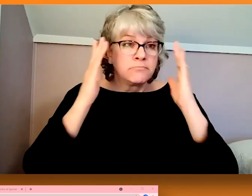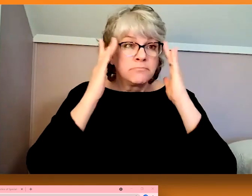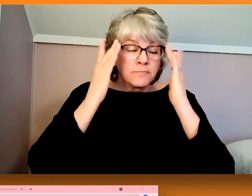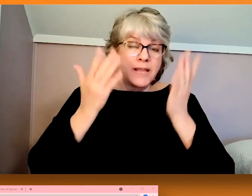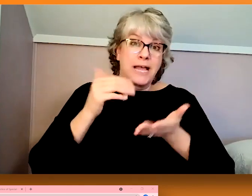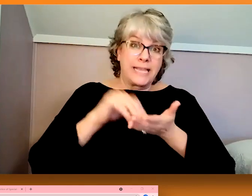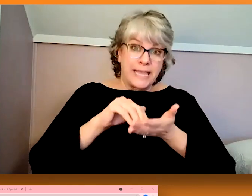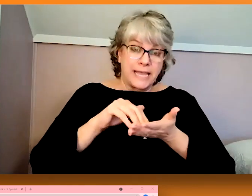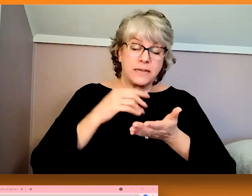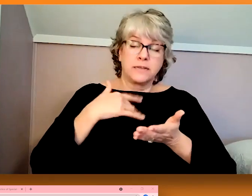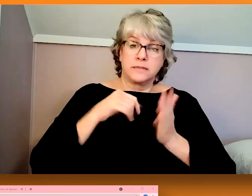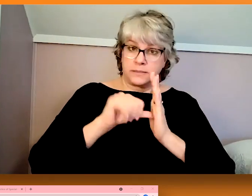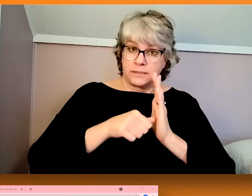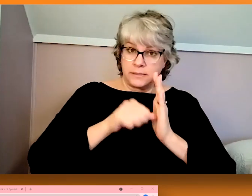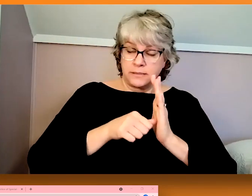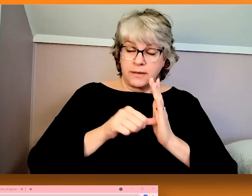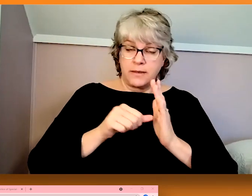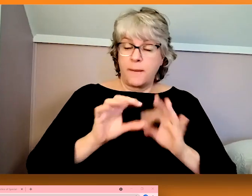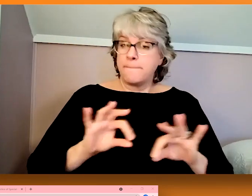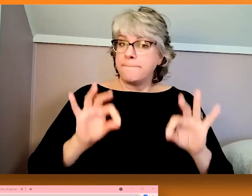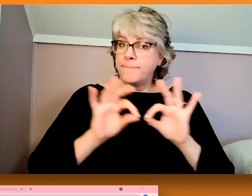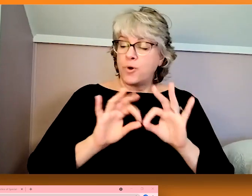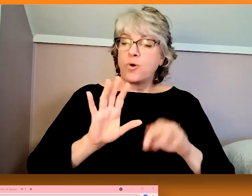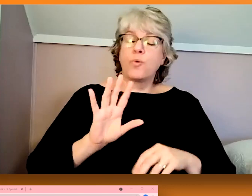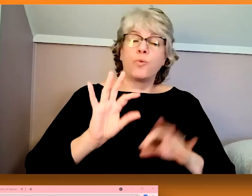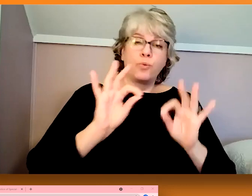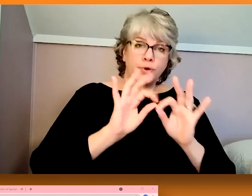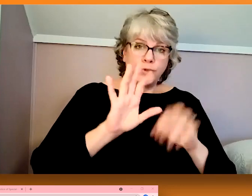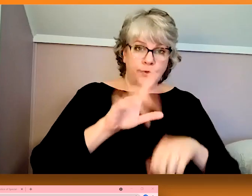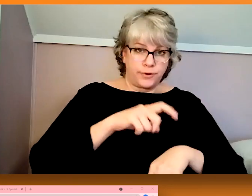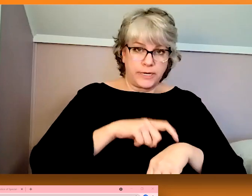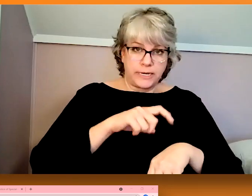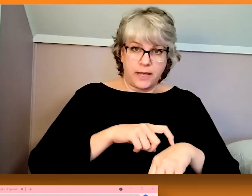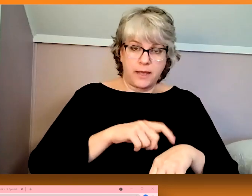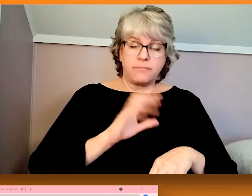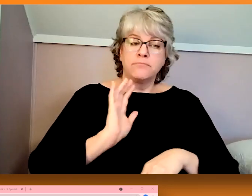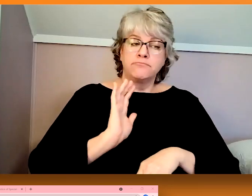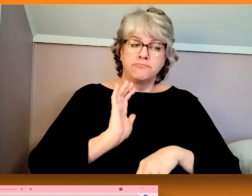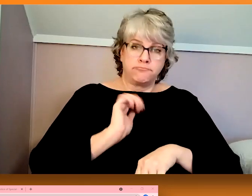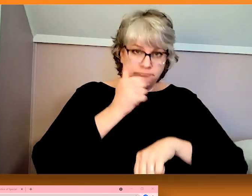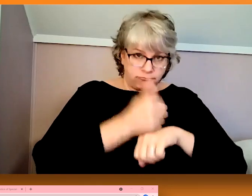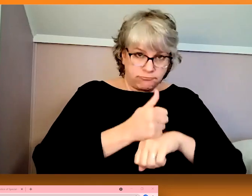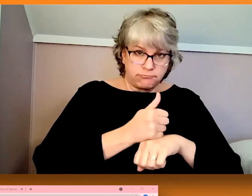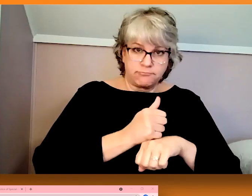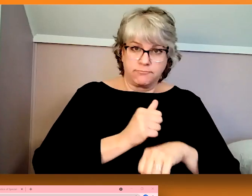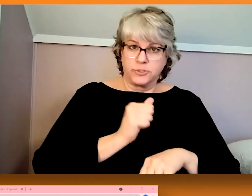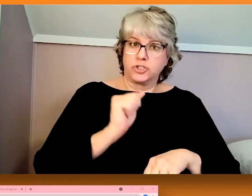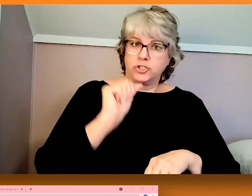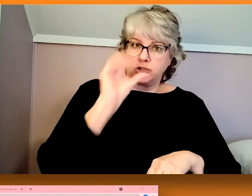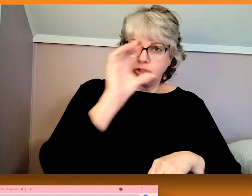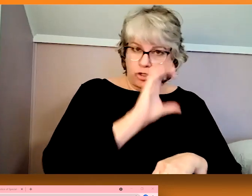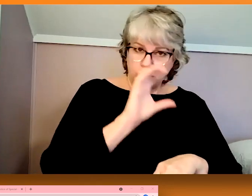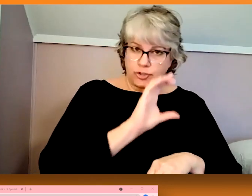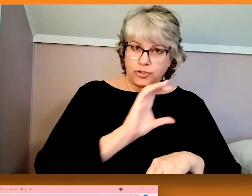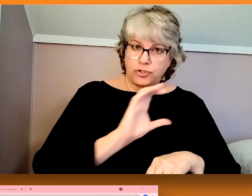spend your time creating a couple of search approaches well,